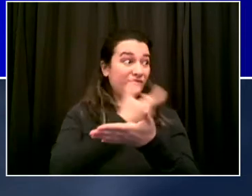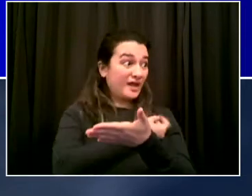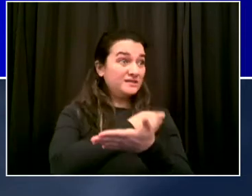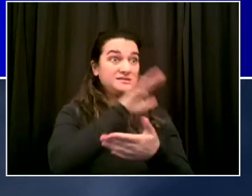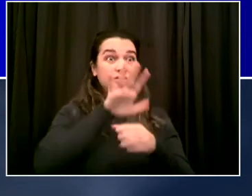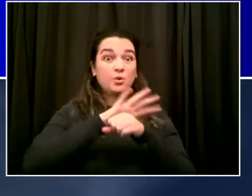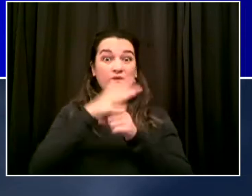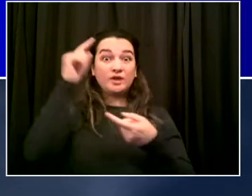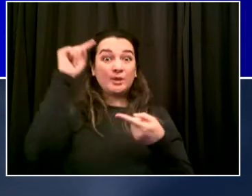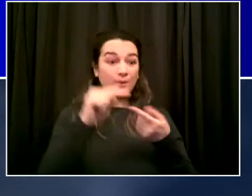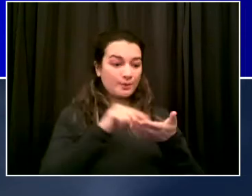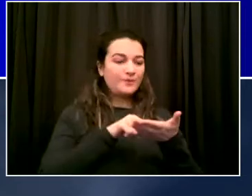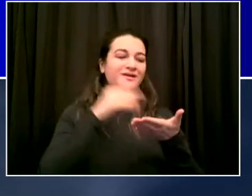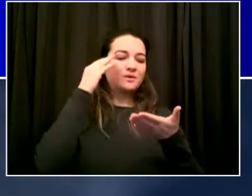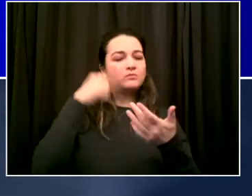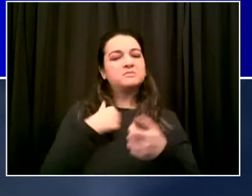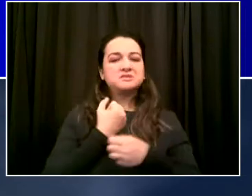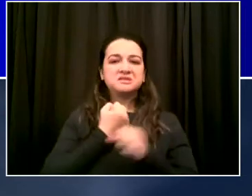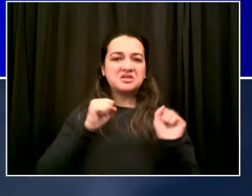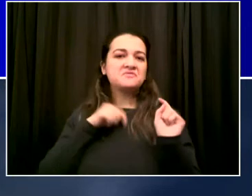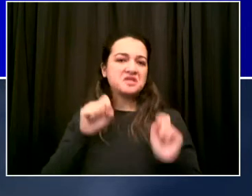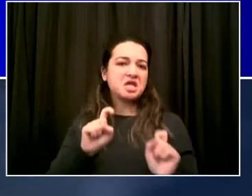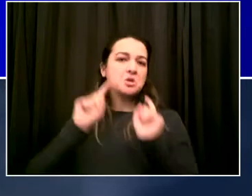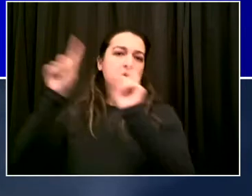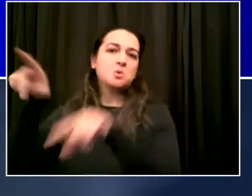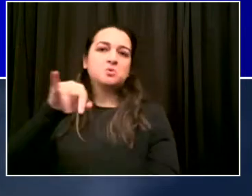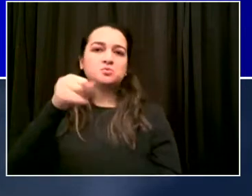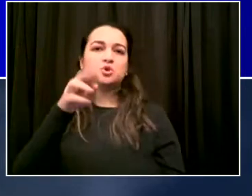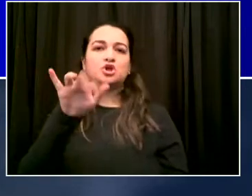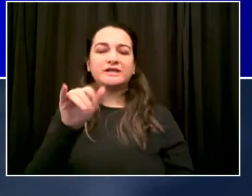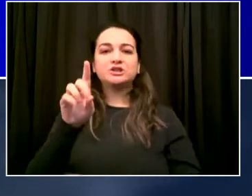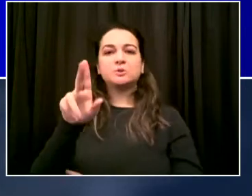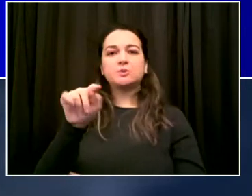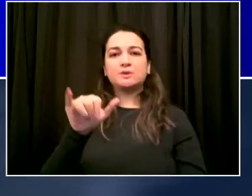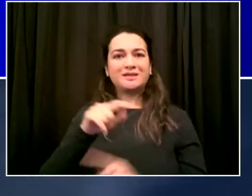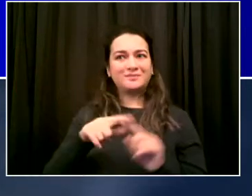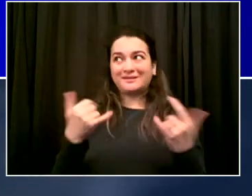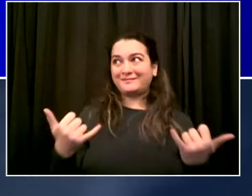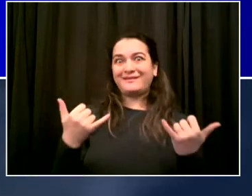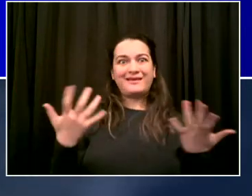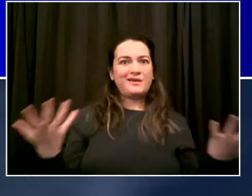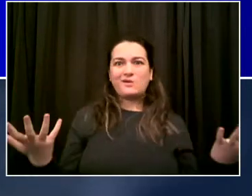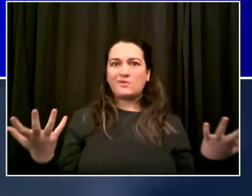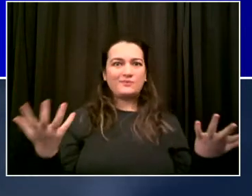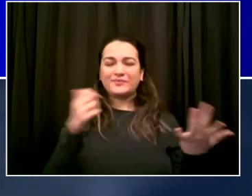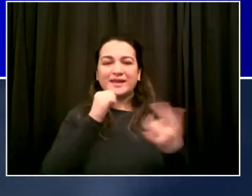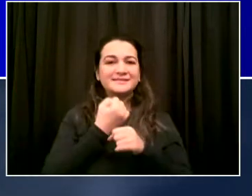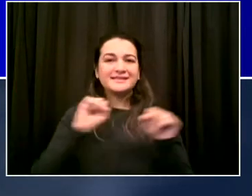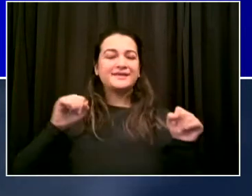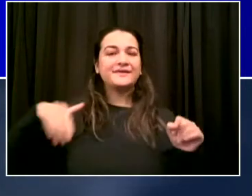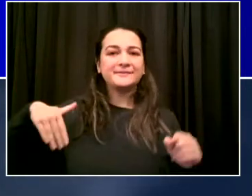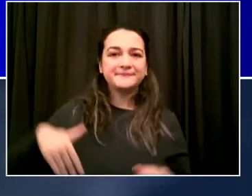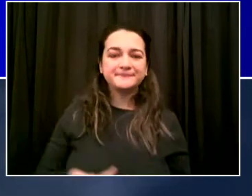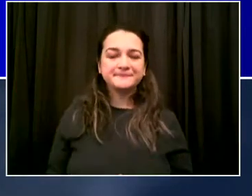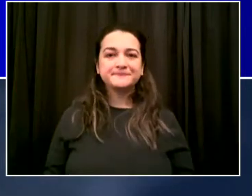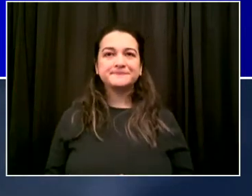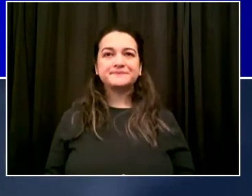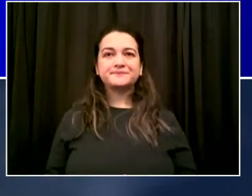DISTRICT ATTORNEY MANHATTAN THEY Y BEEN RAISING THESE ISSUES TO ME, CLEARLY WE WANT PEOPLE TO SERVE ON JURIES